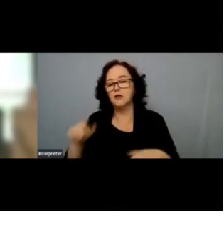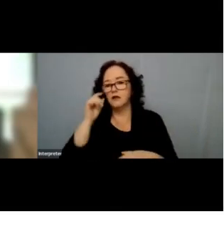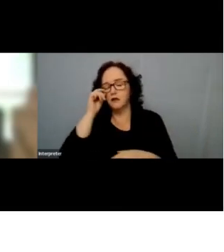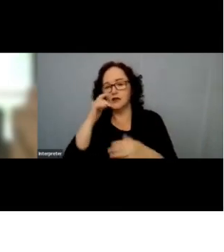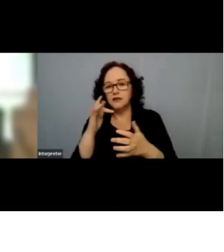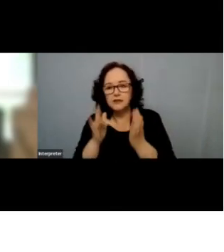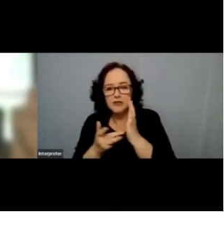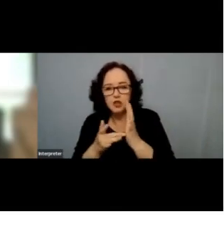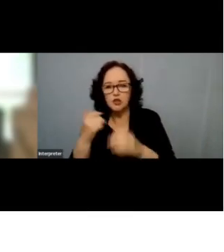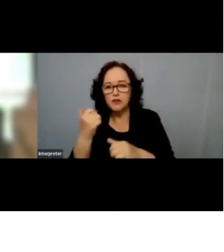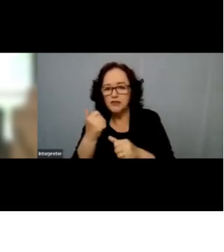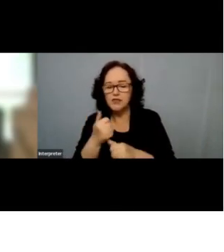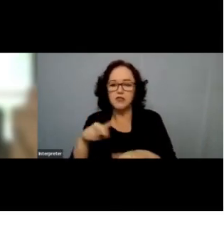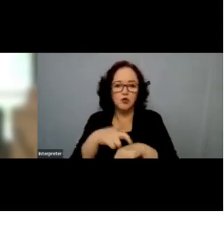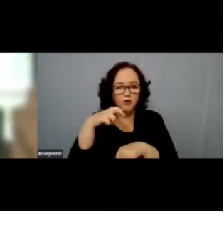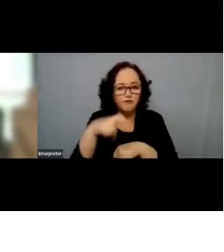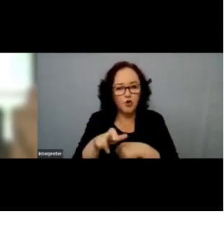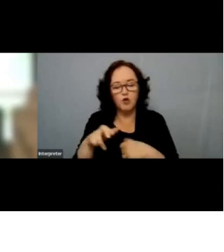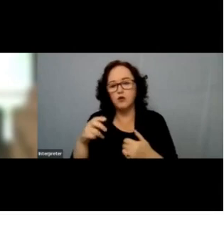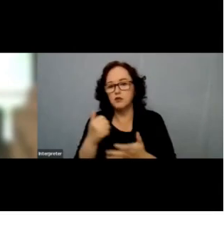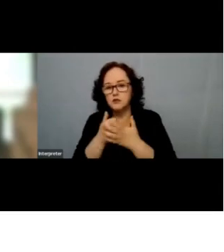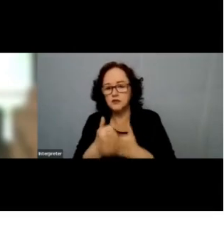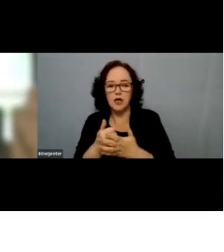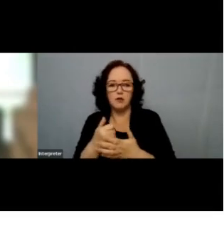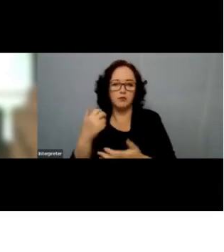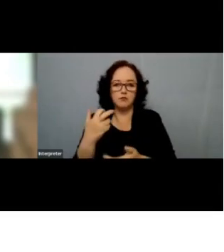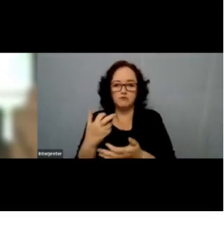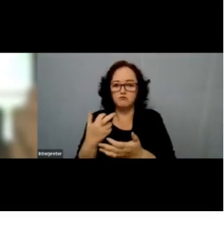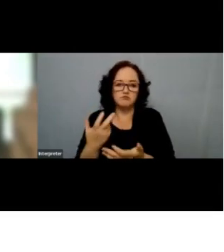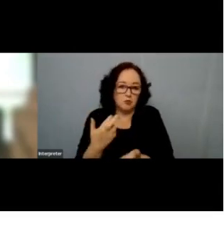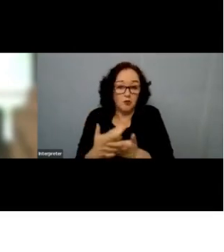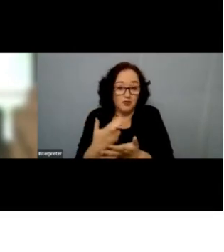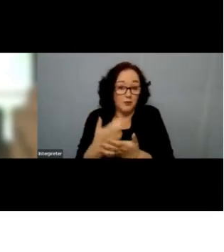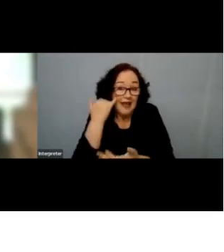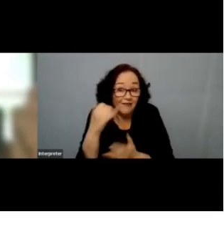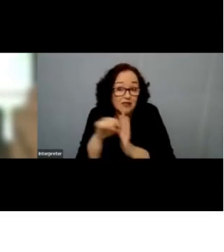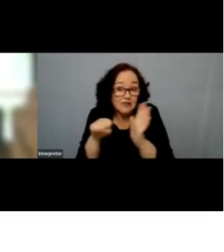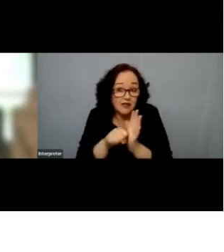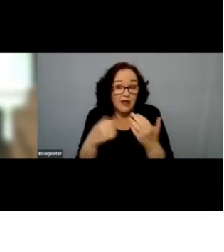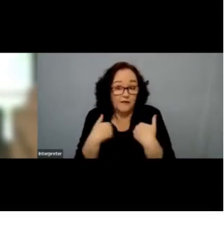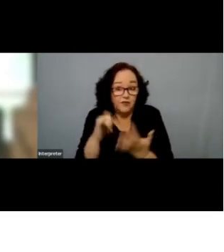referrals to resource facilitation, if your state has that program, this guide does